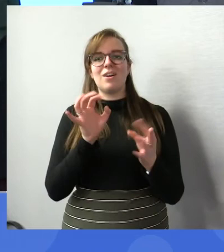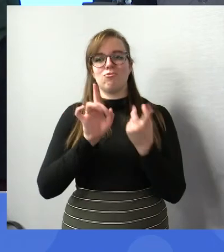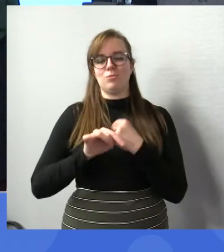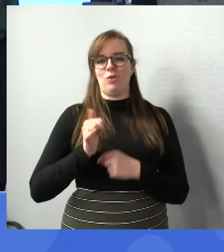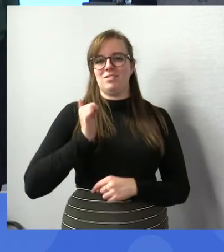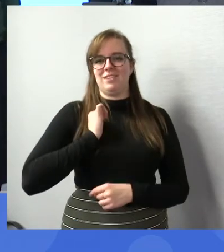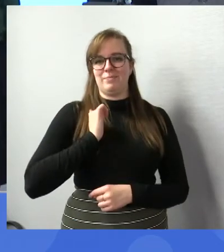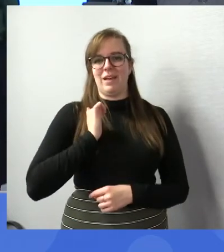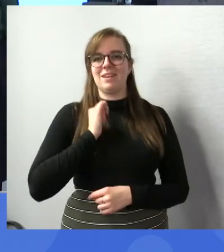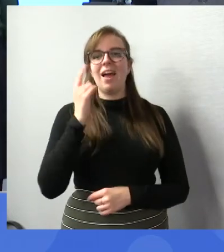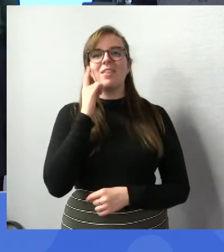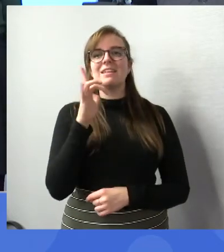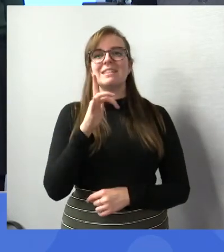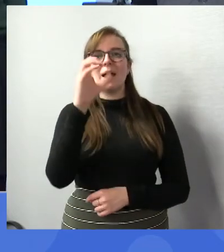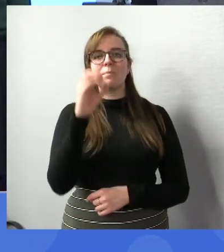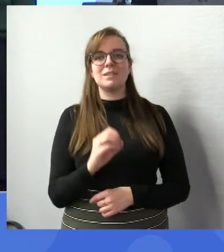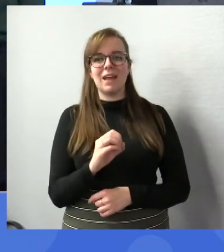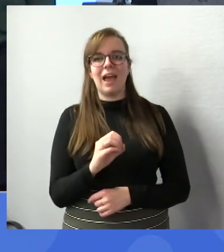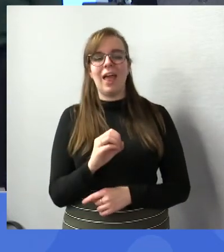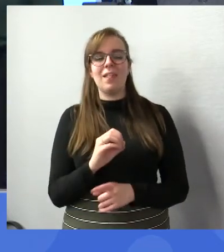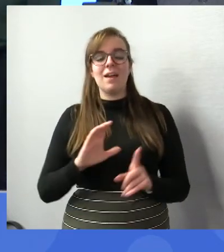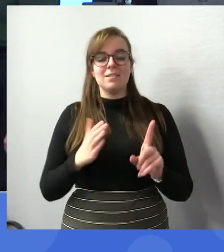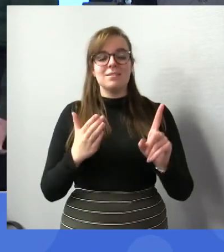those 10 percent of us are aspirationally hoping that it's someday